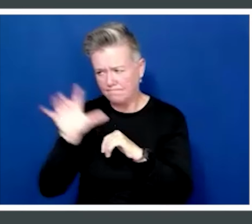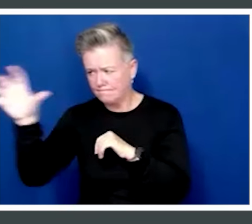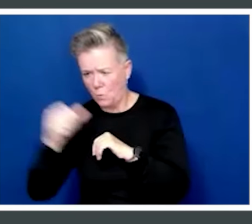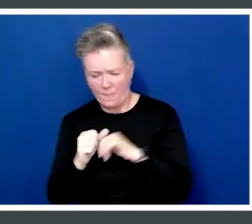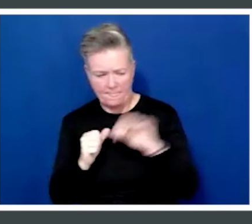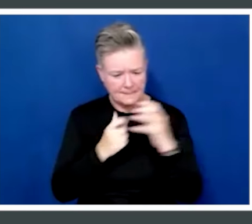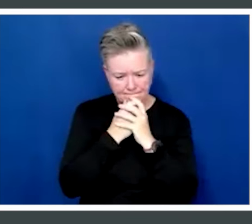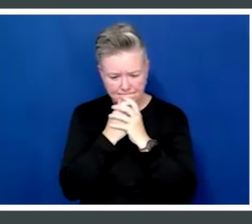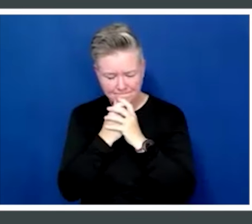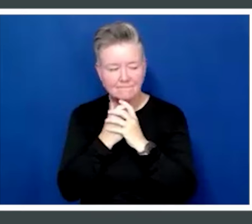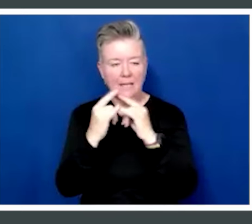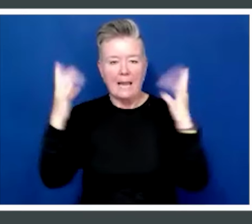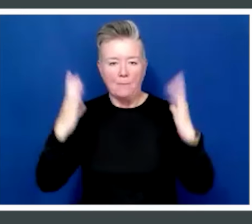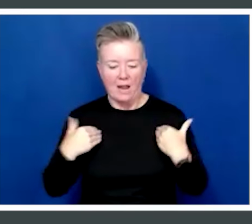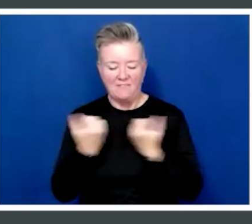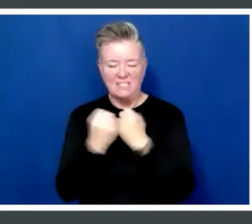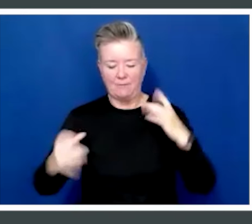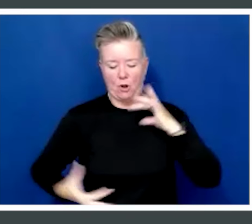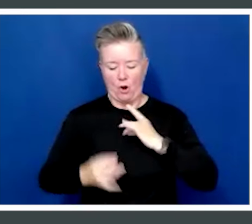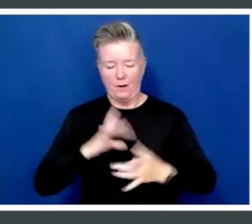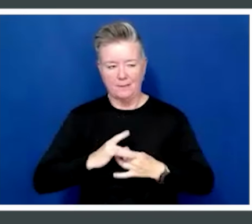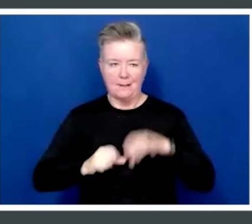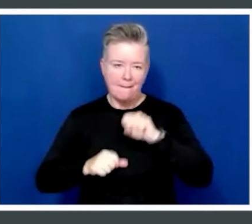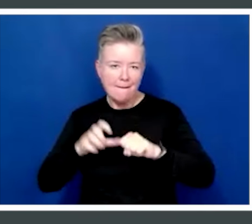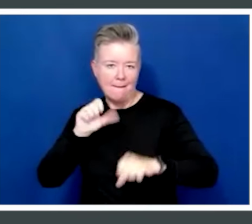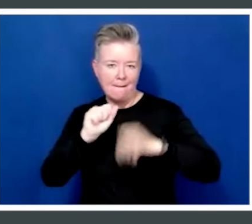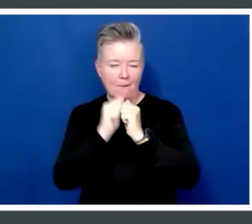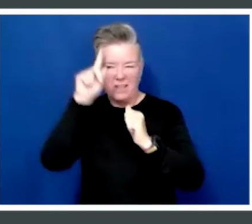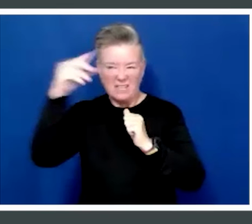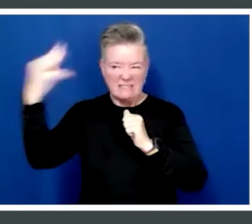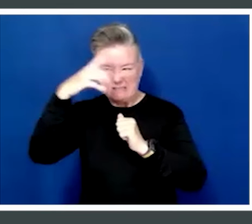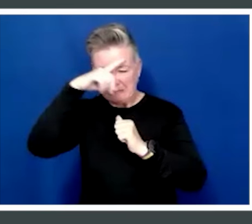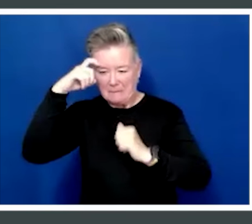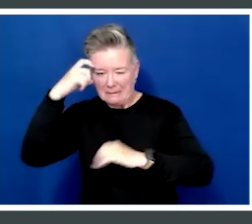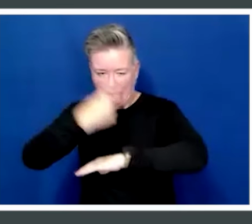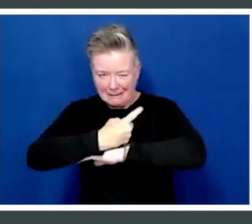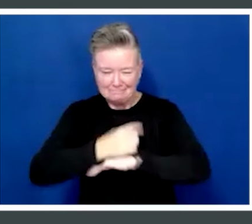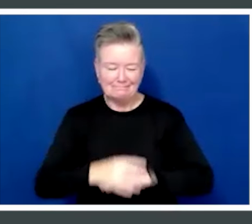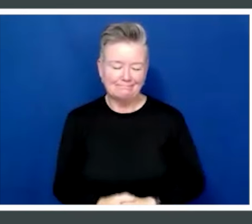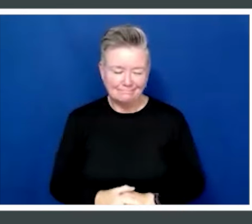Several campers wearing safety harnesses climb the tower on a sunny summer day.